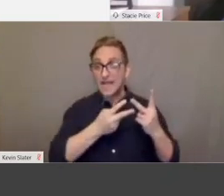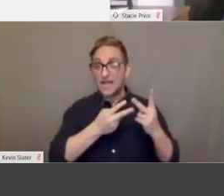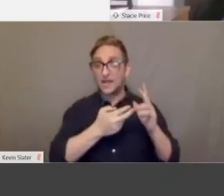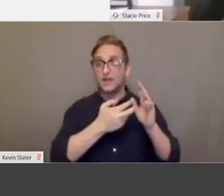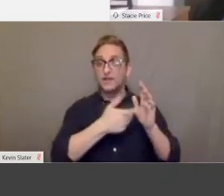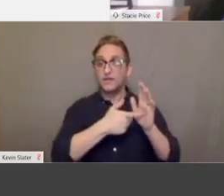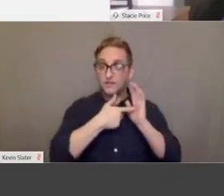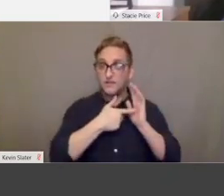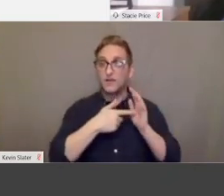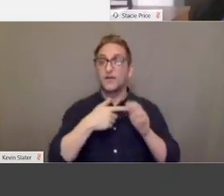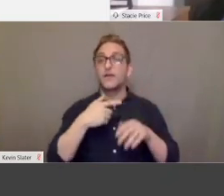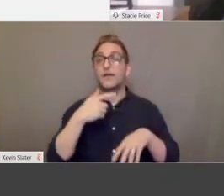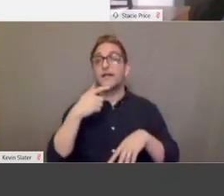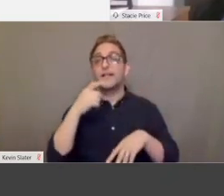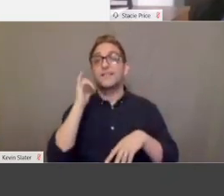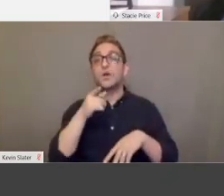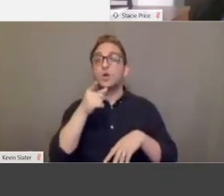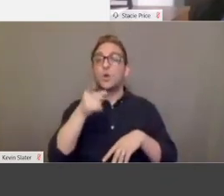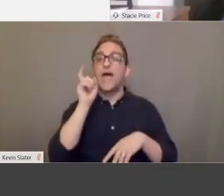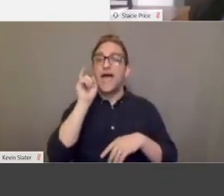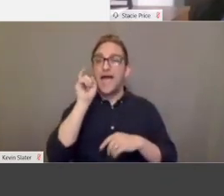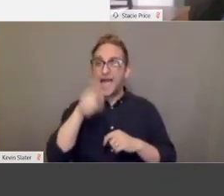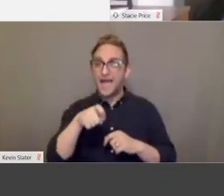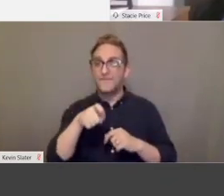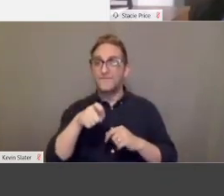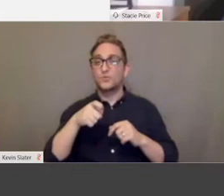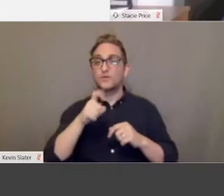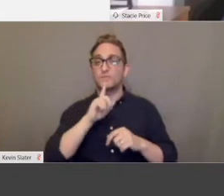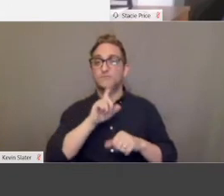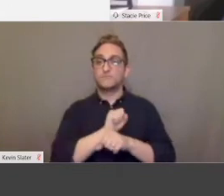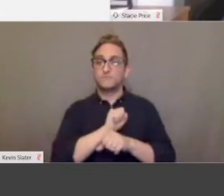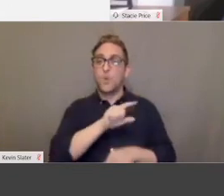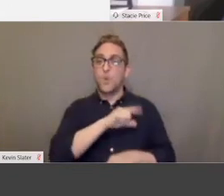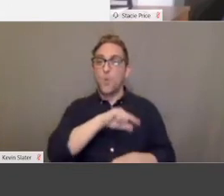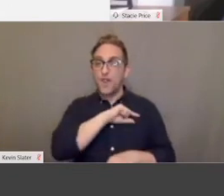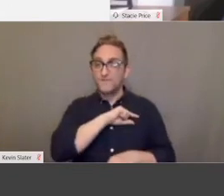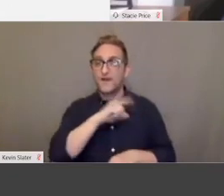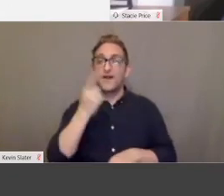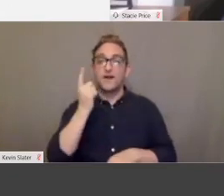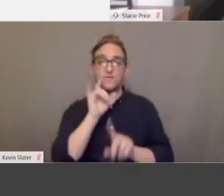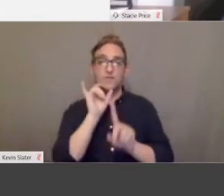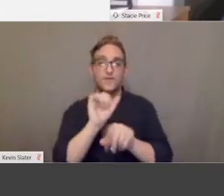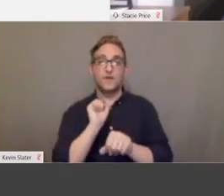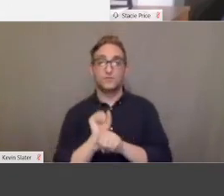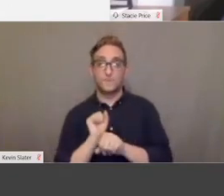which is you have to otherwise be qualified for the job and only need what is shown as